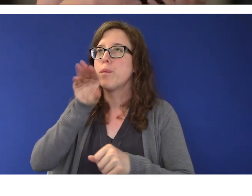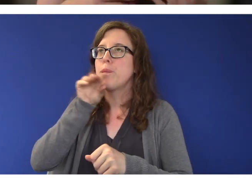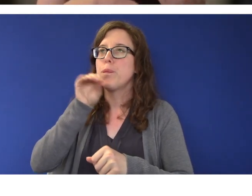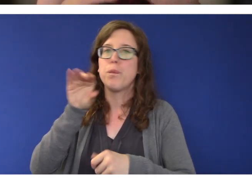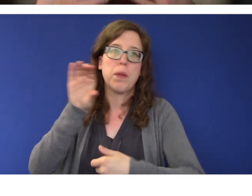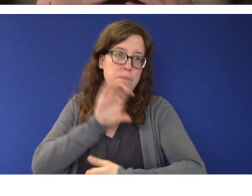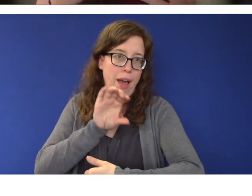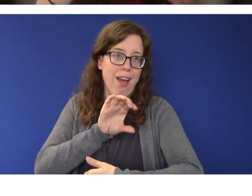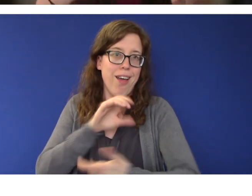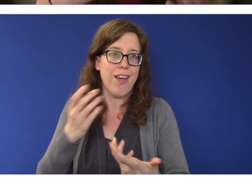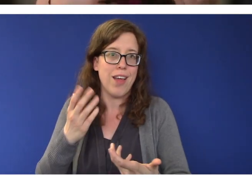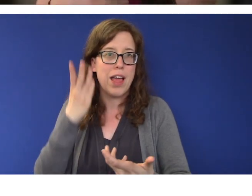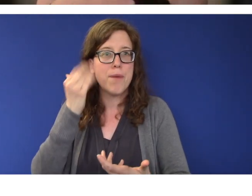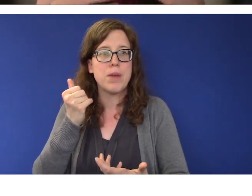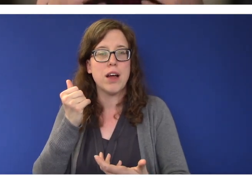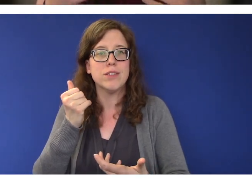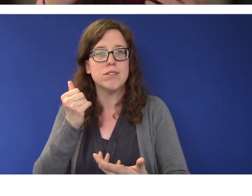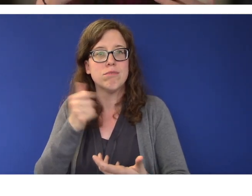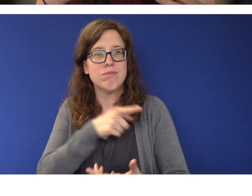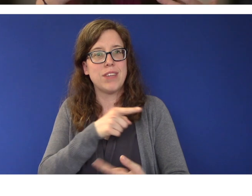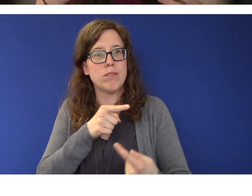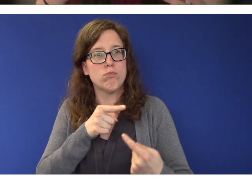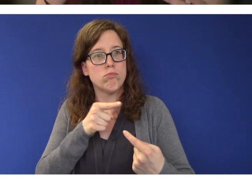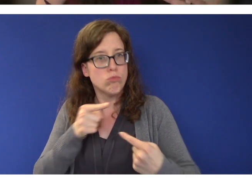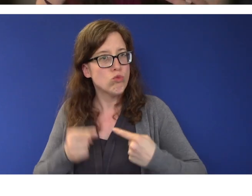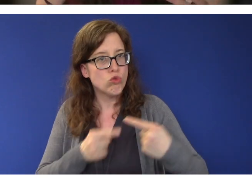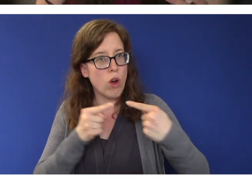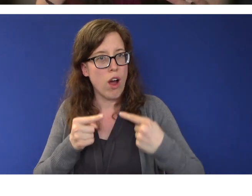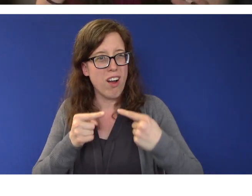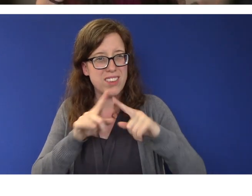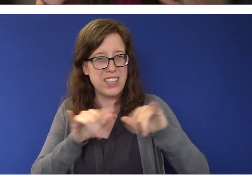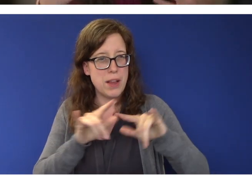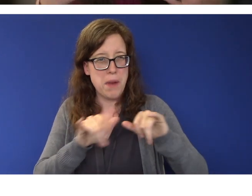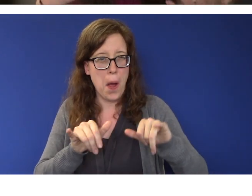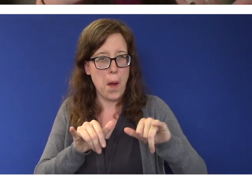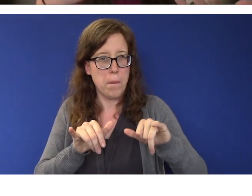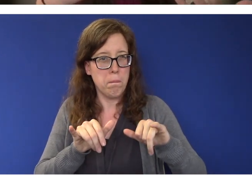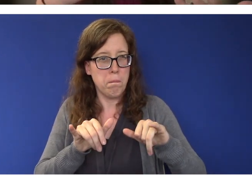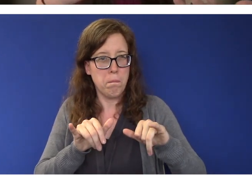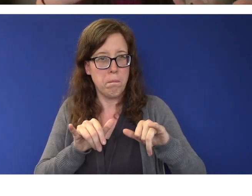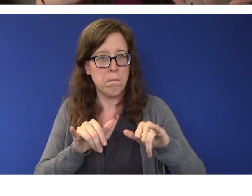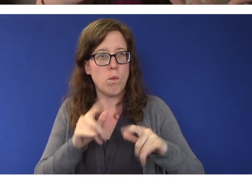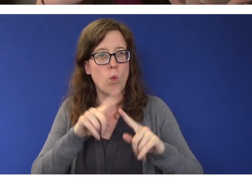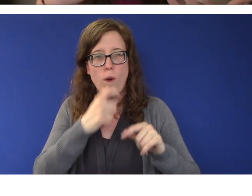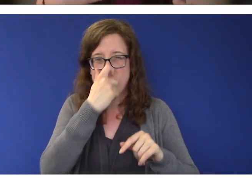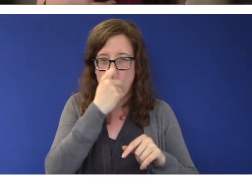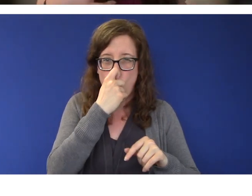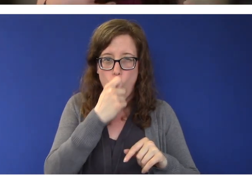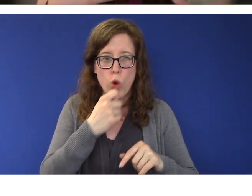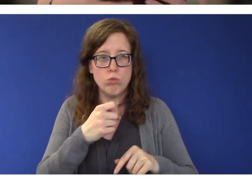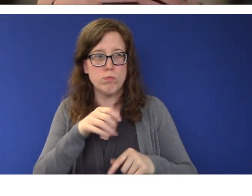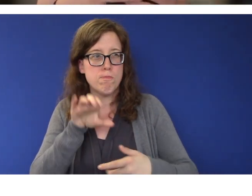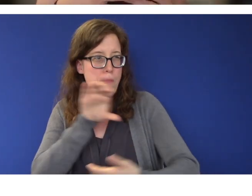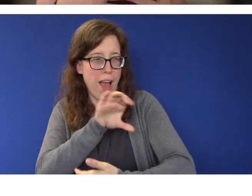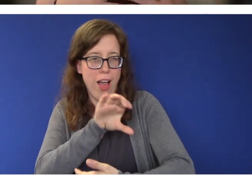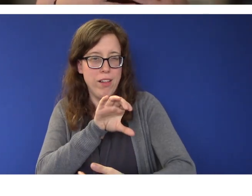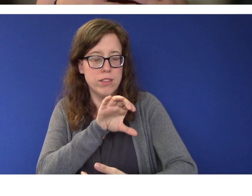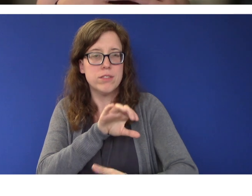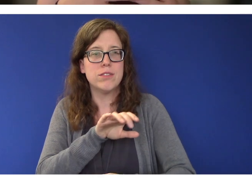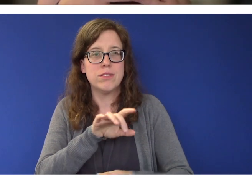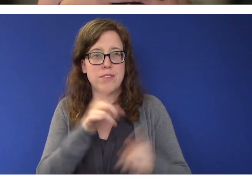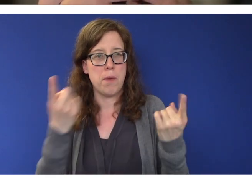as developed and they don't know how to do both at the same time when they have a cold. And it’s